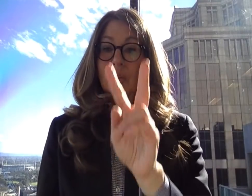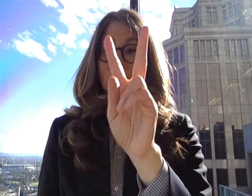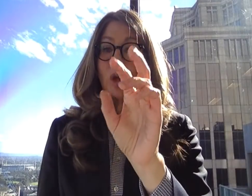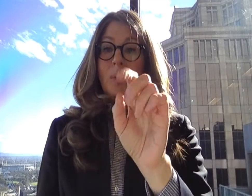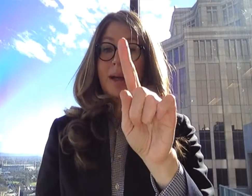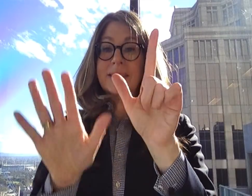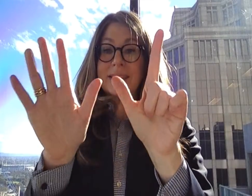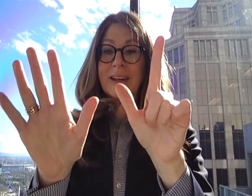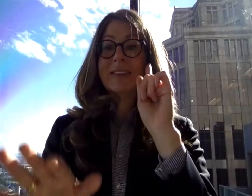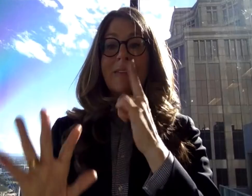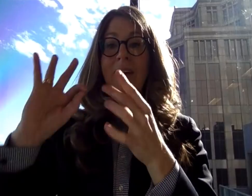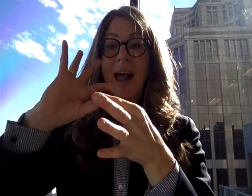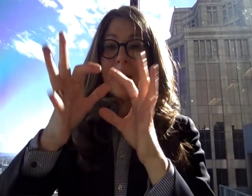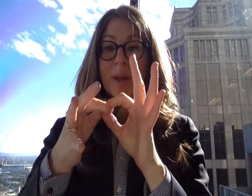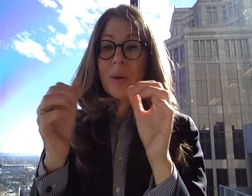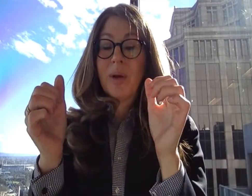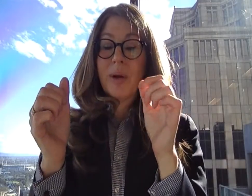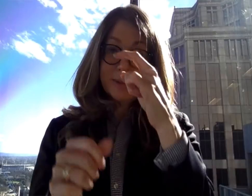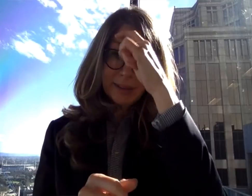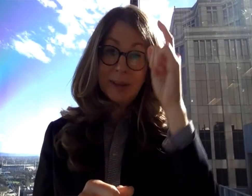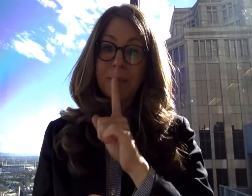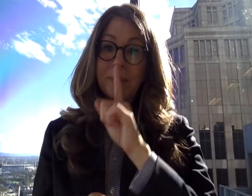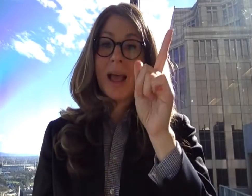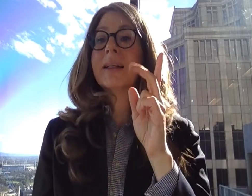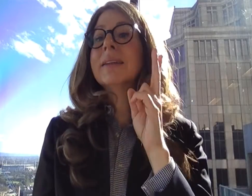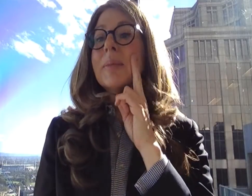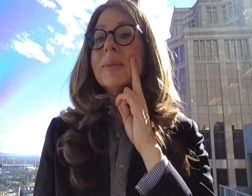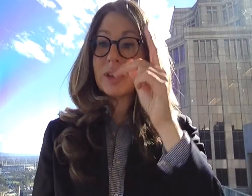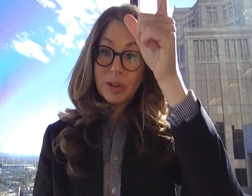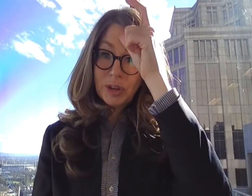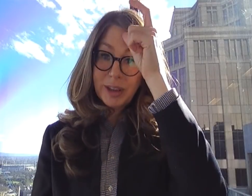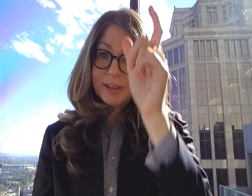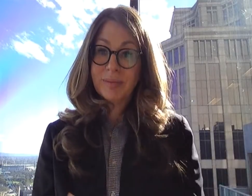2017 Summer Deaflympics in Samsun, Turkey